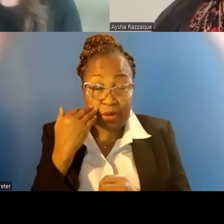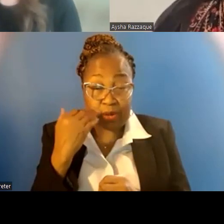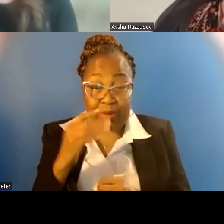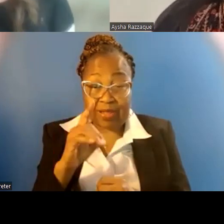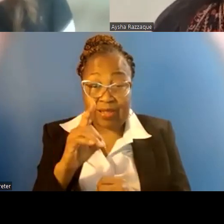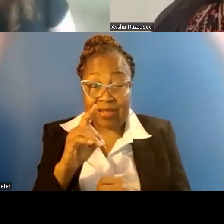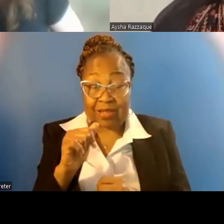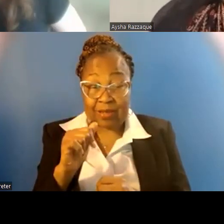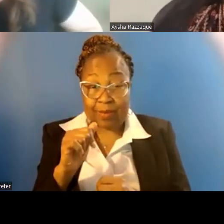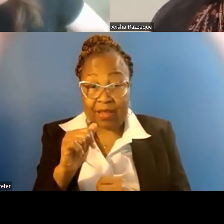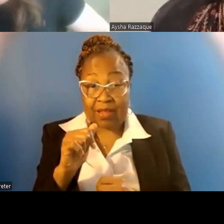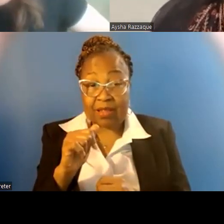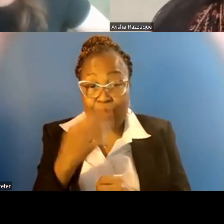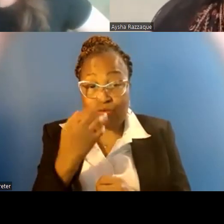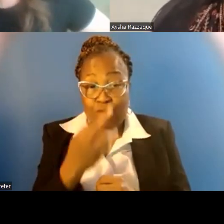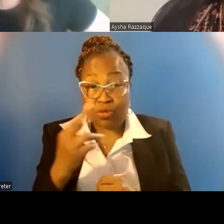wouldn't otherwise encounter.